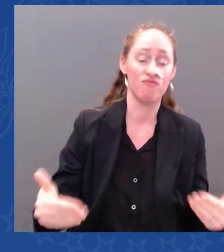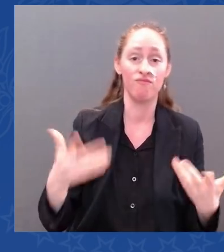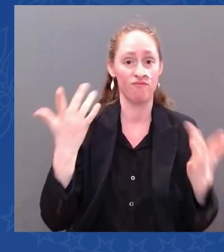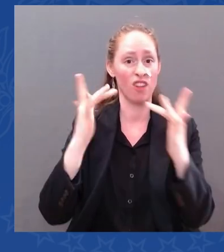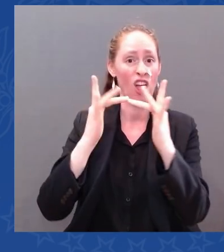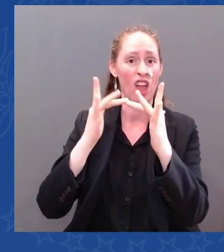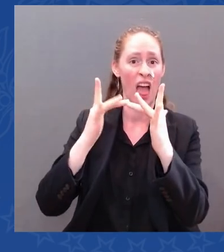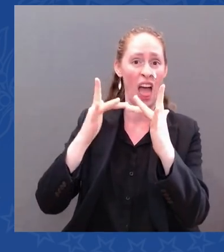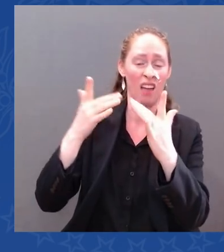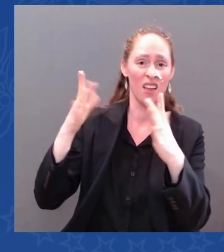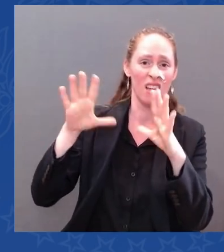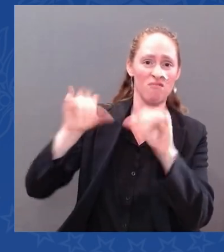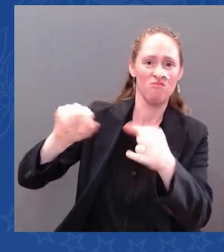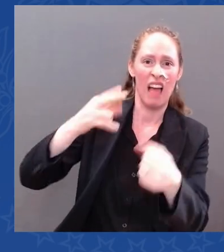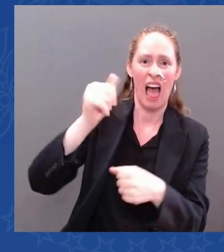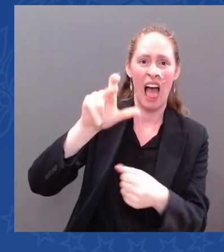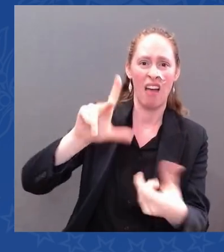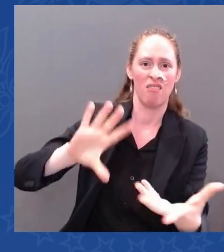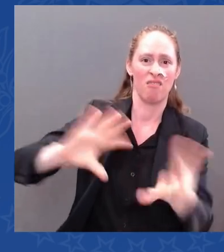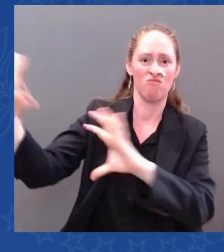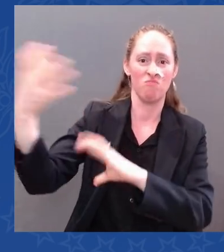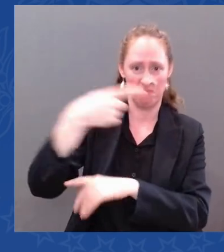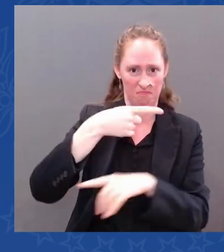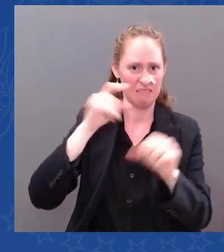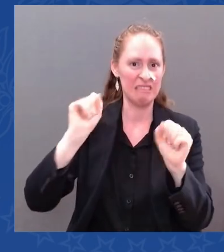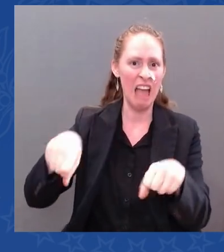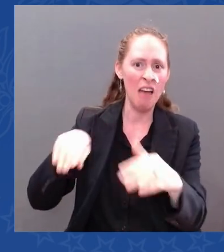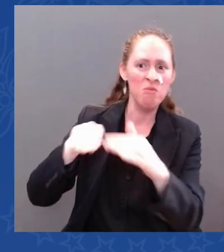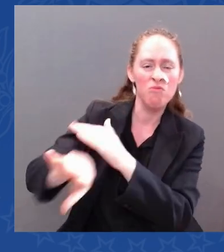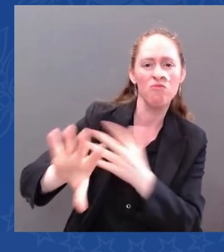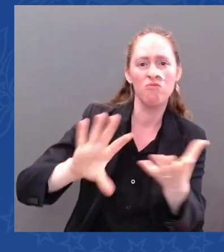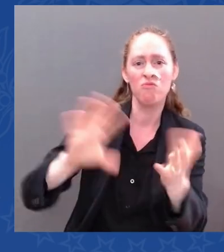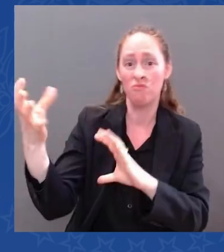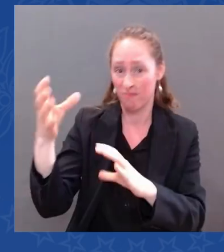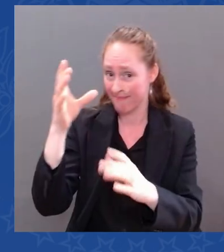I've had, as they say in southern Delaware, where they -- where they are very religious: